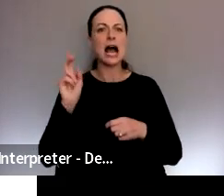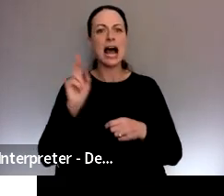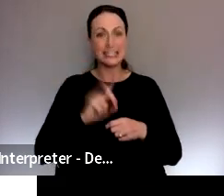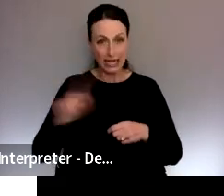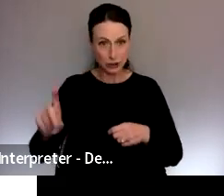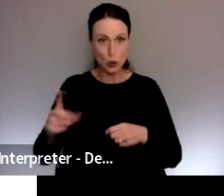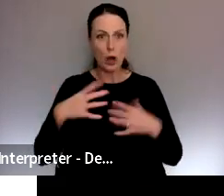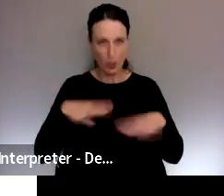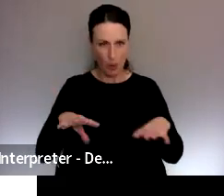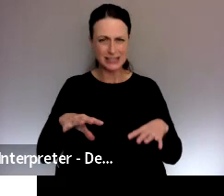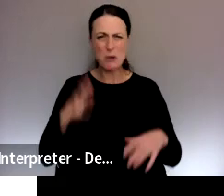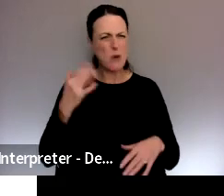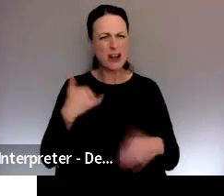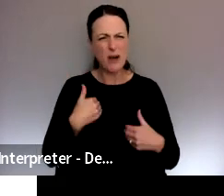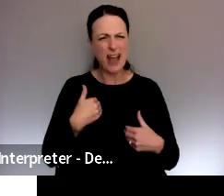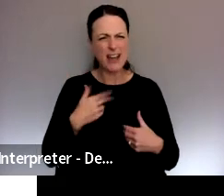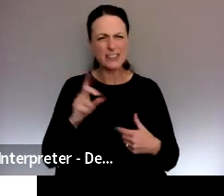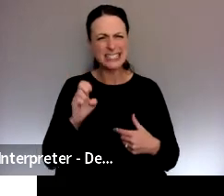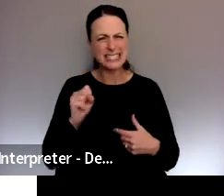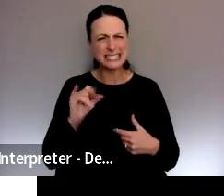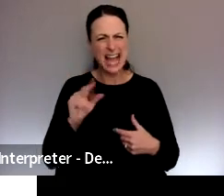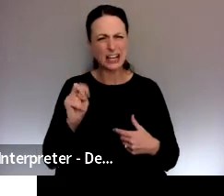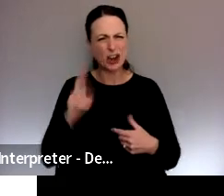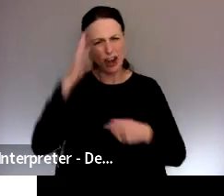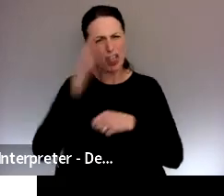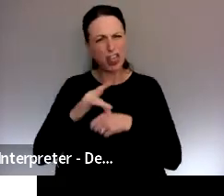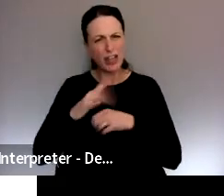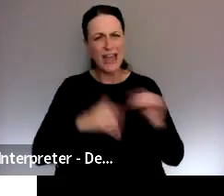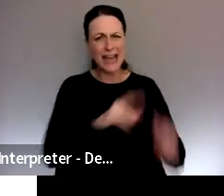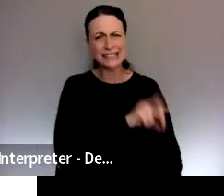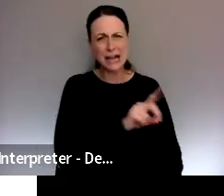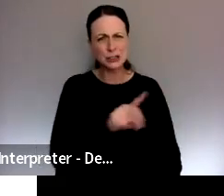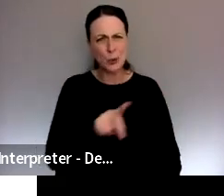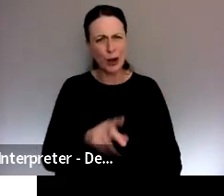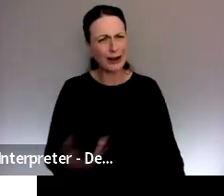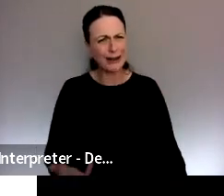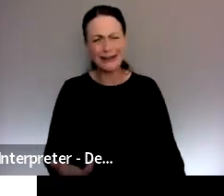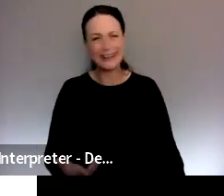"Dinosaur onesie." Why do I have "designer" on the brain instead of "dinosaur"?